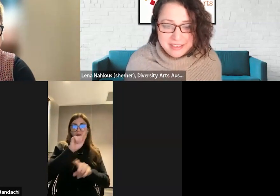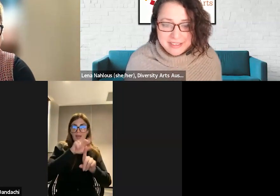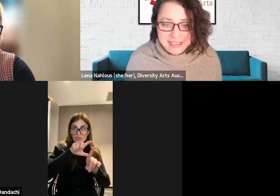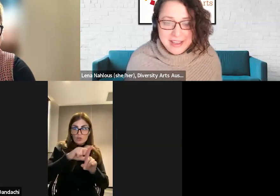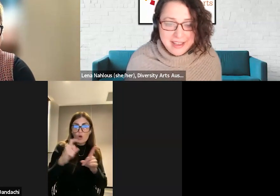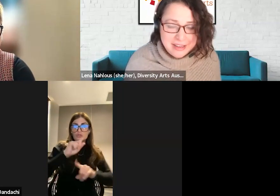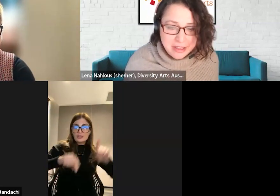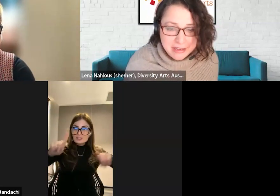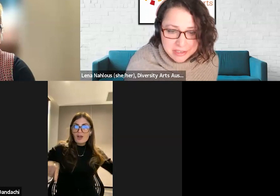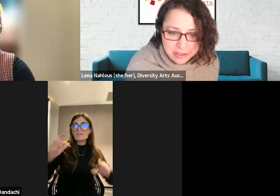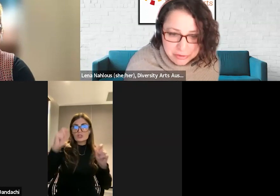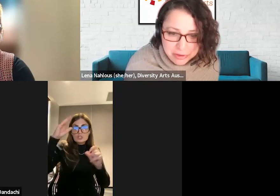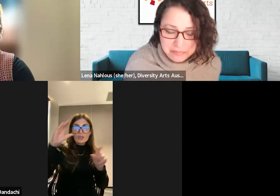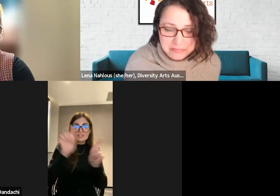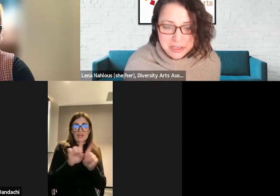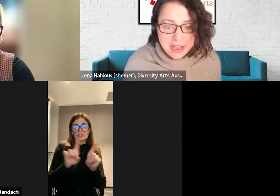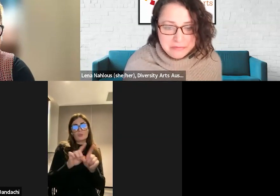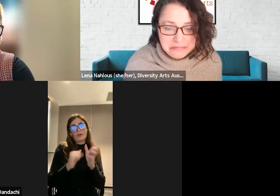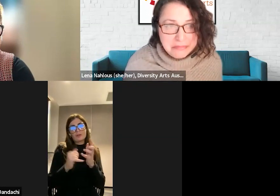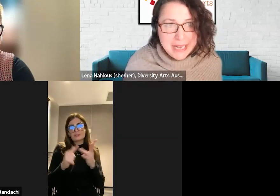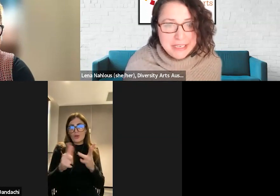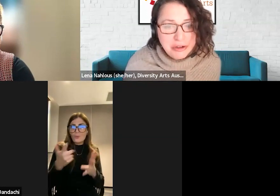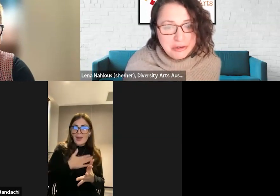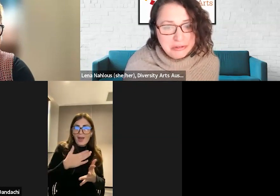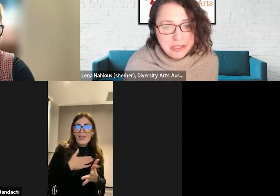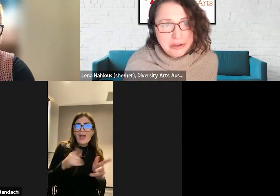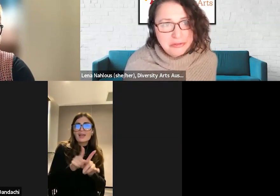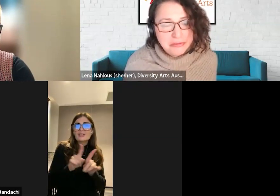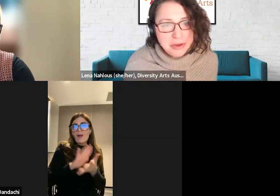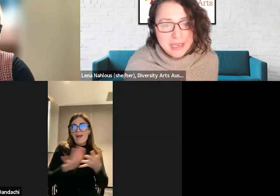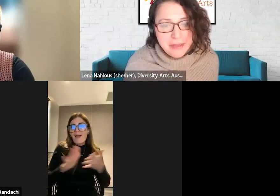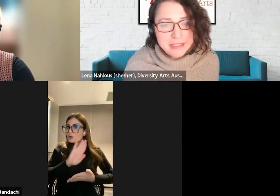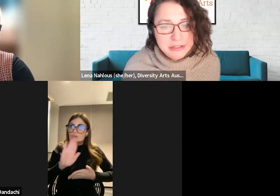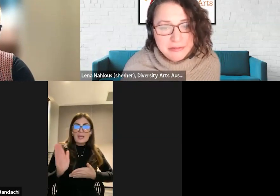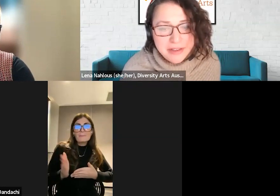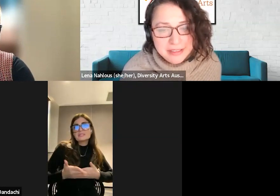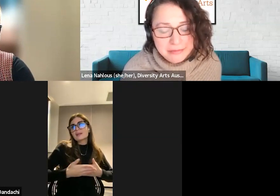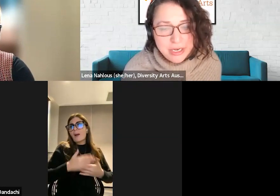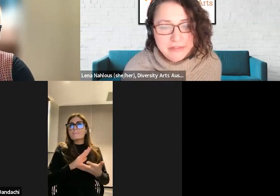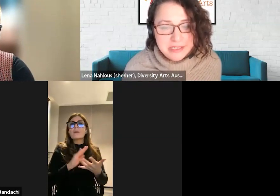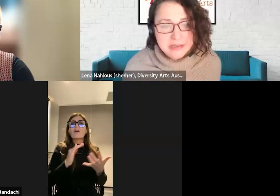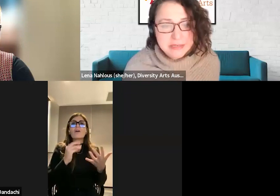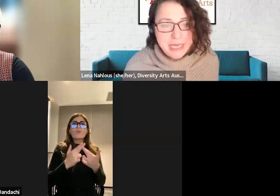And yeah, and I like that you kind of ended on, you know, bringing it back to the fact that whatever systems we have,